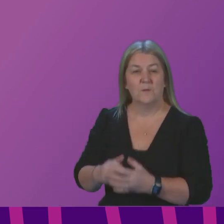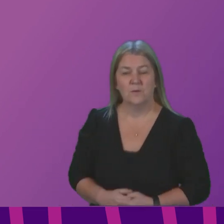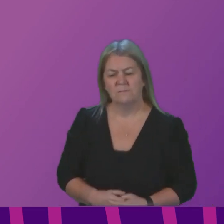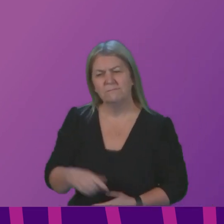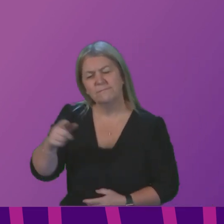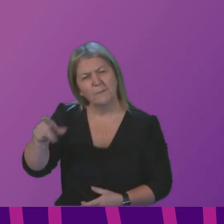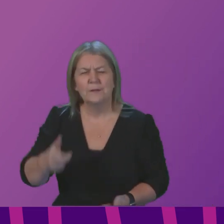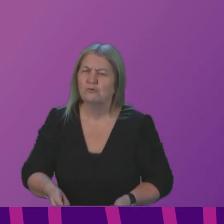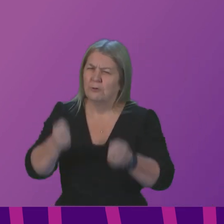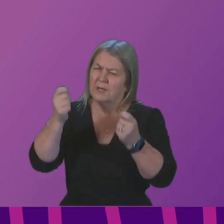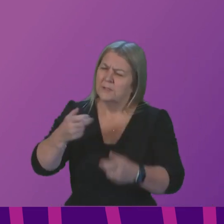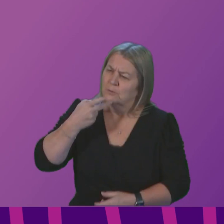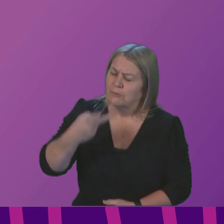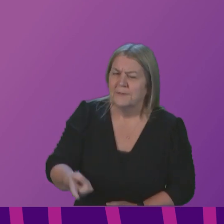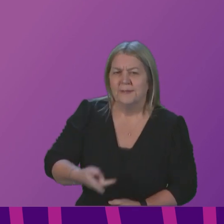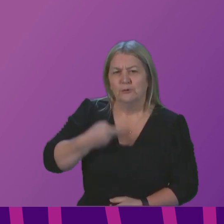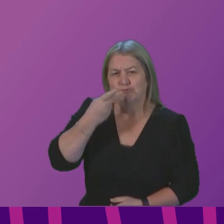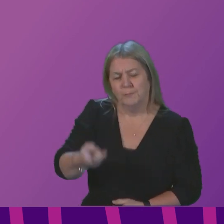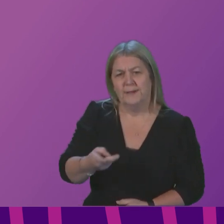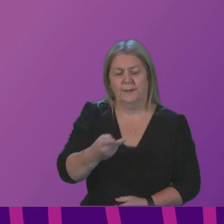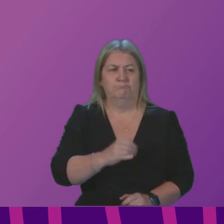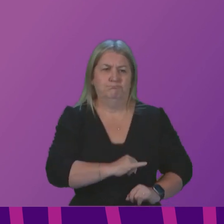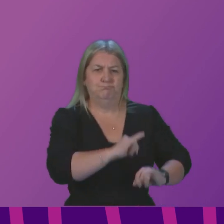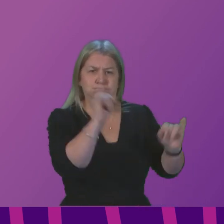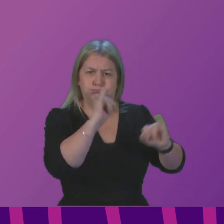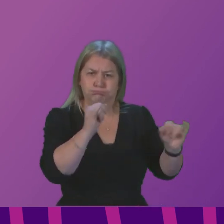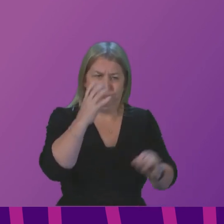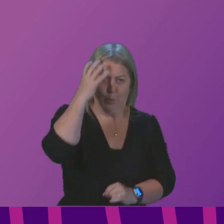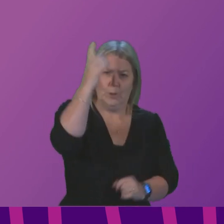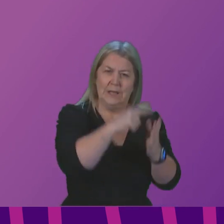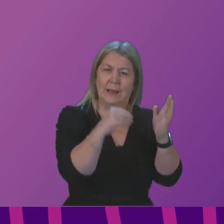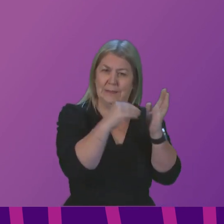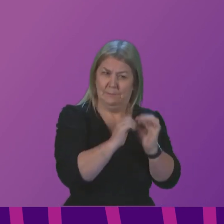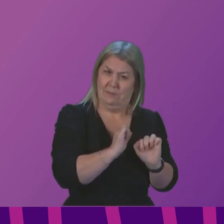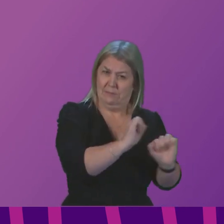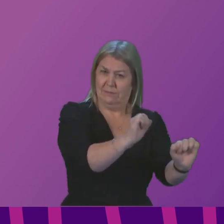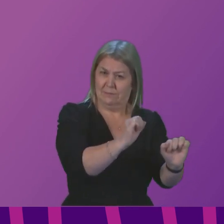university hospital. Despite that, we still have a culture of cover-up, denial and families